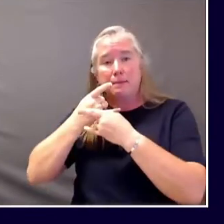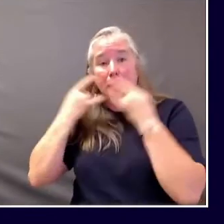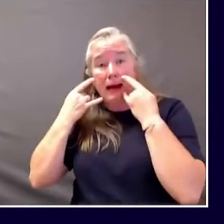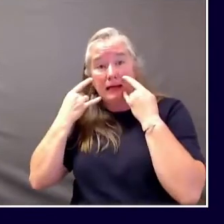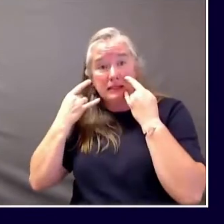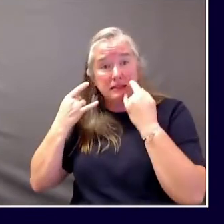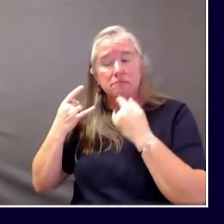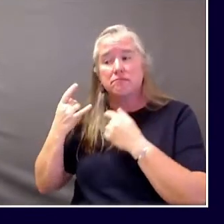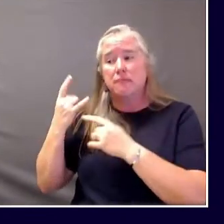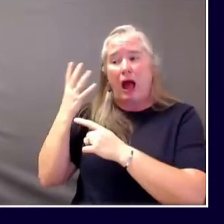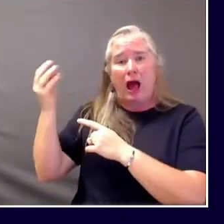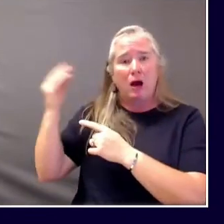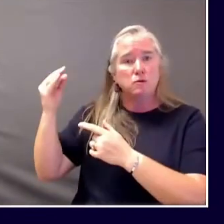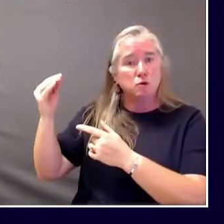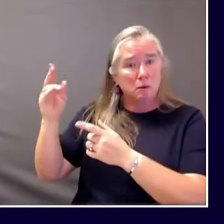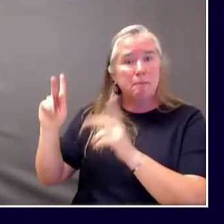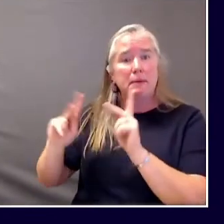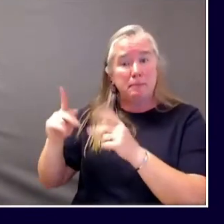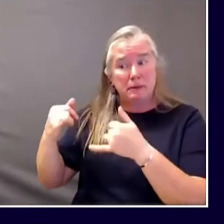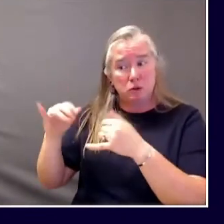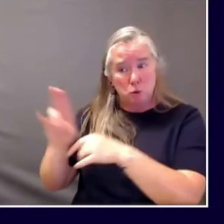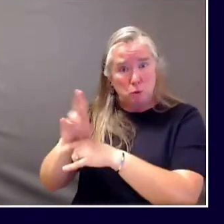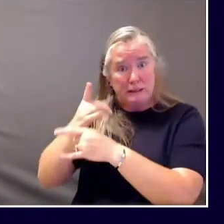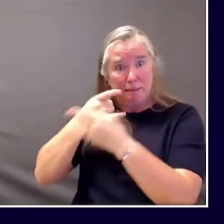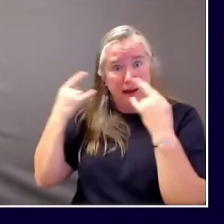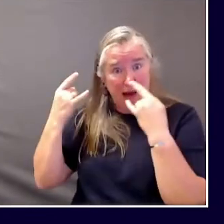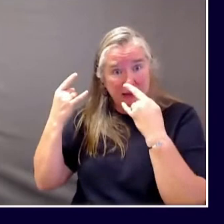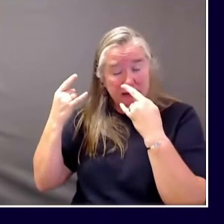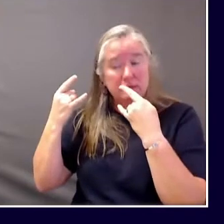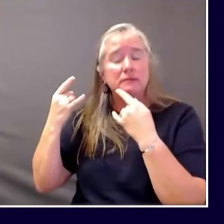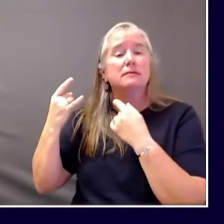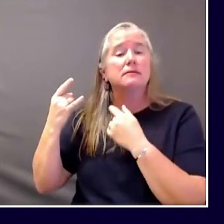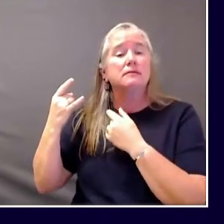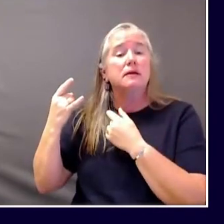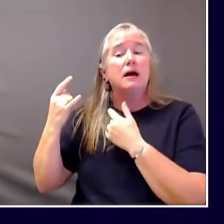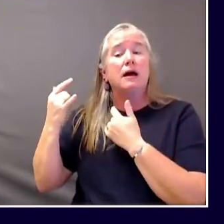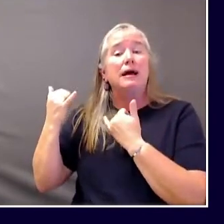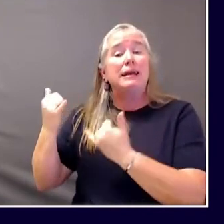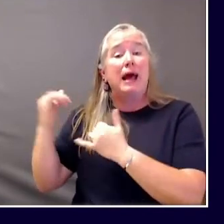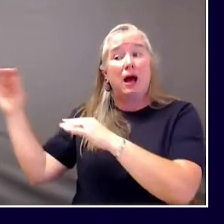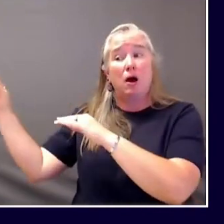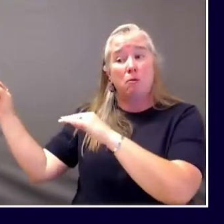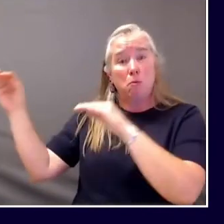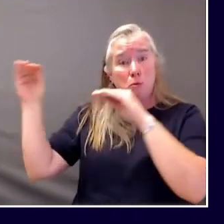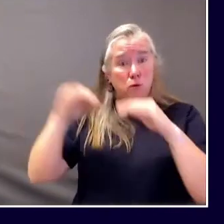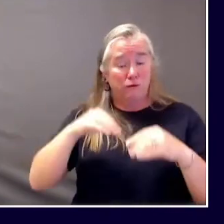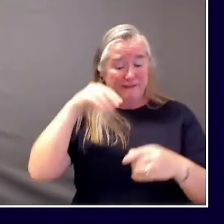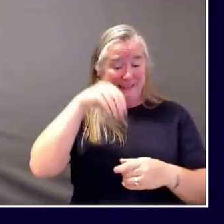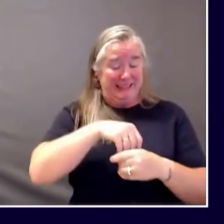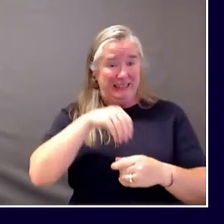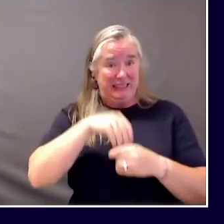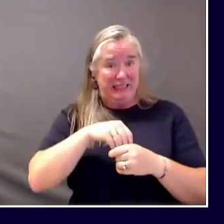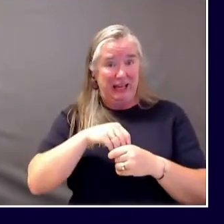where there's a lower risk places like that it is a V. as